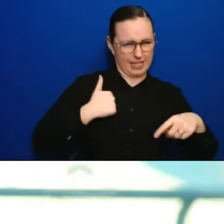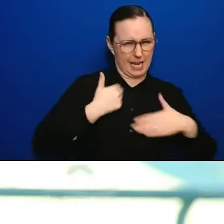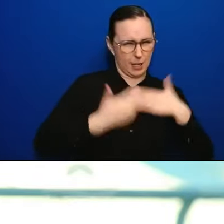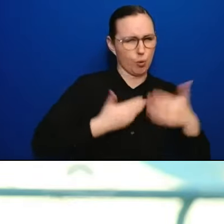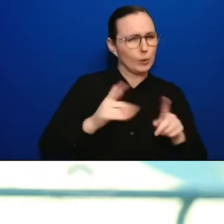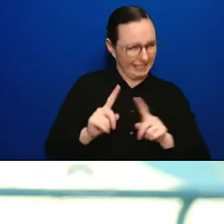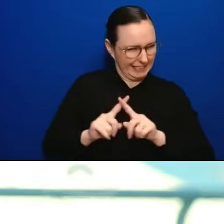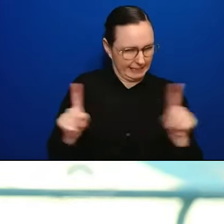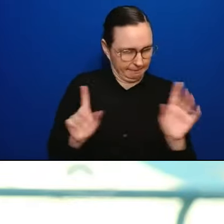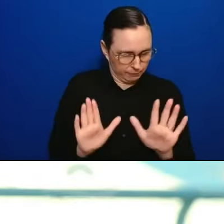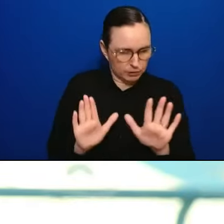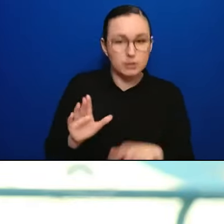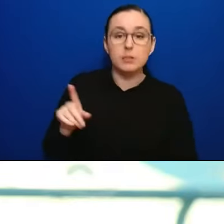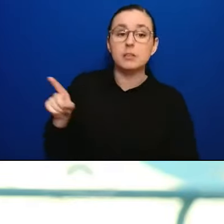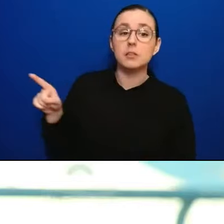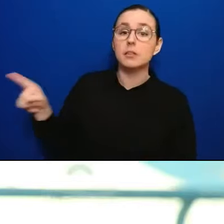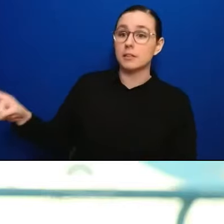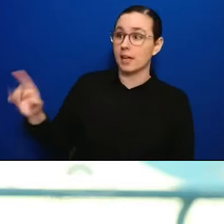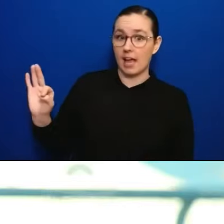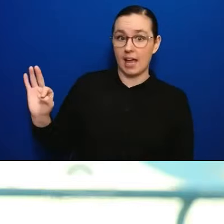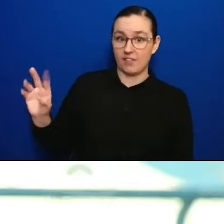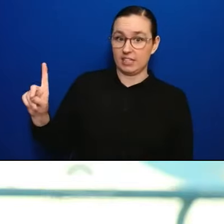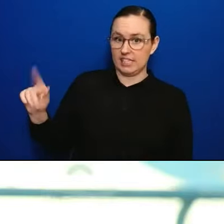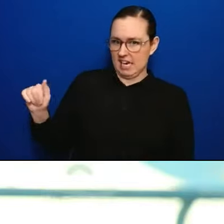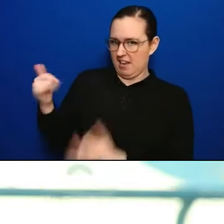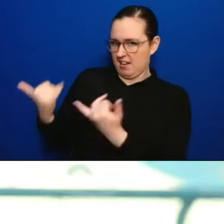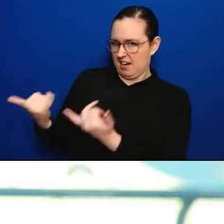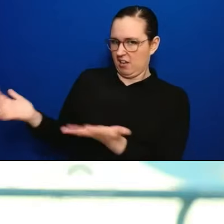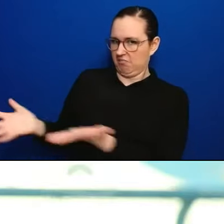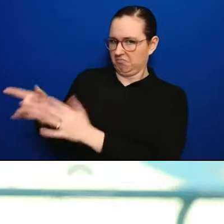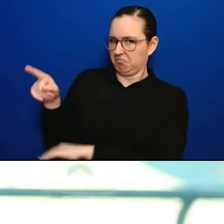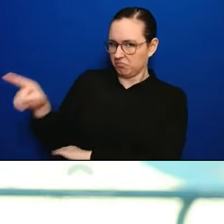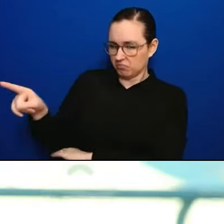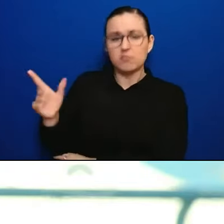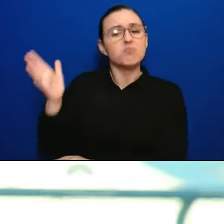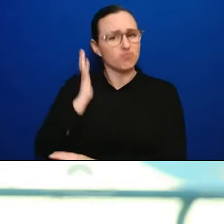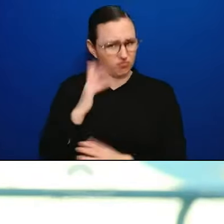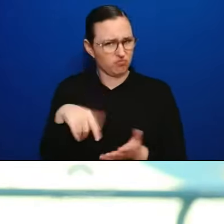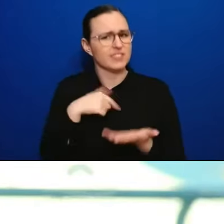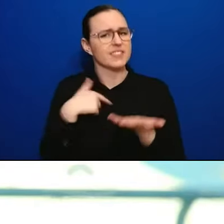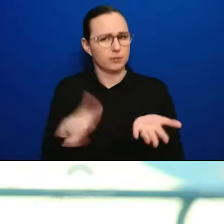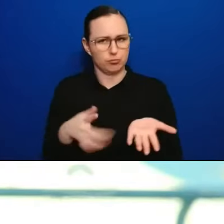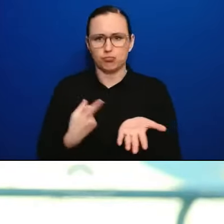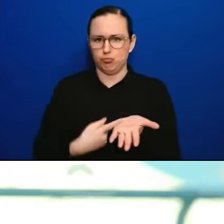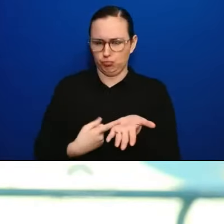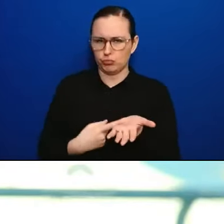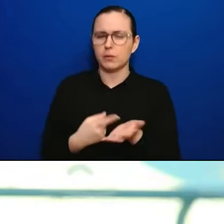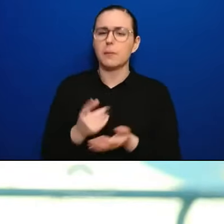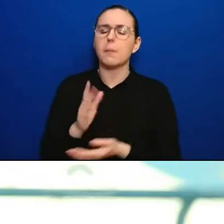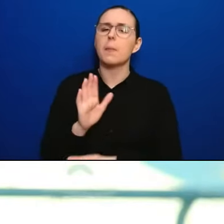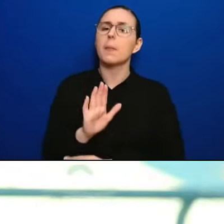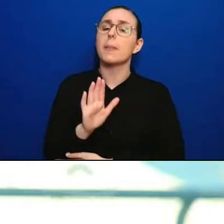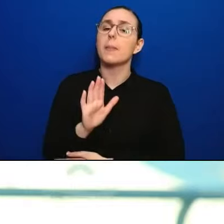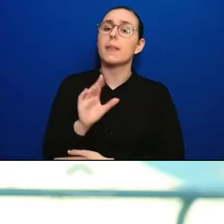from the process that we have here with Health Canada.